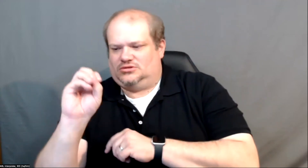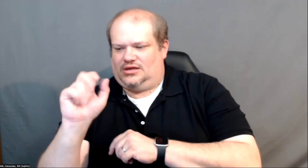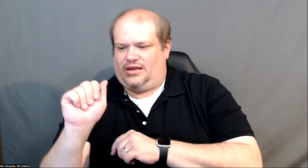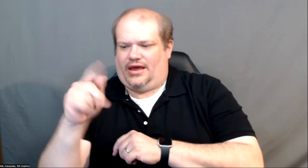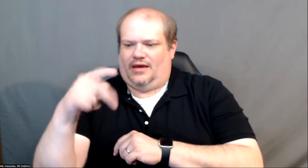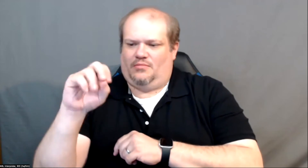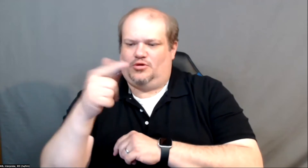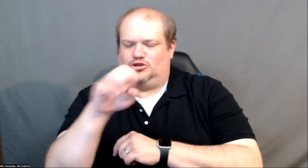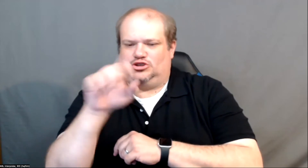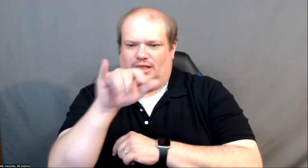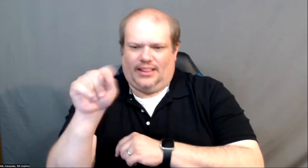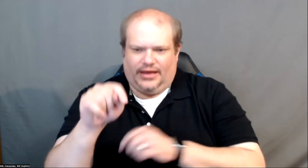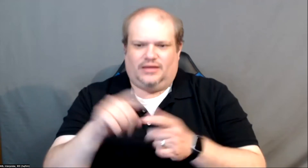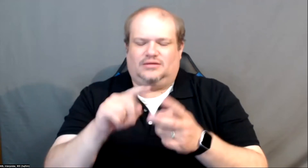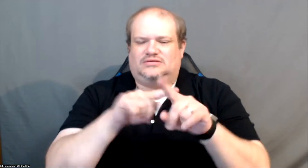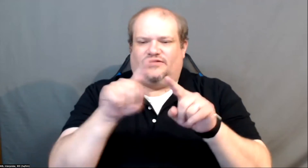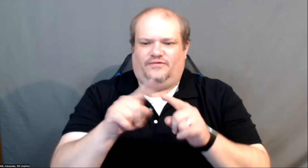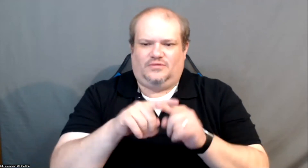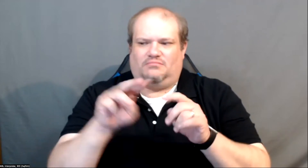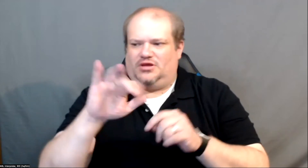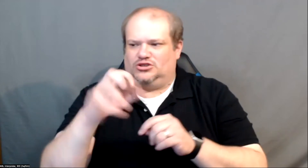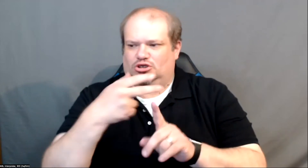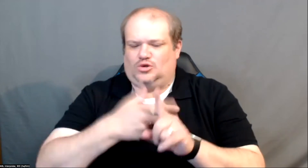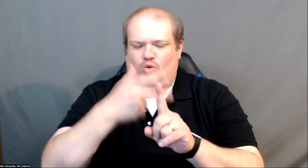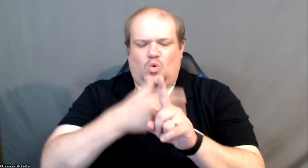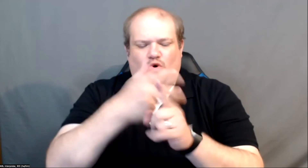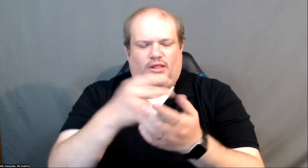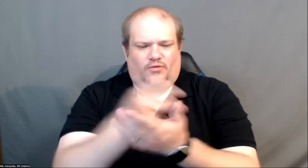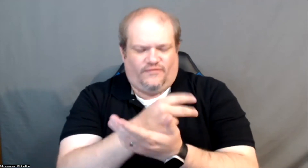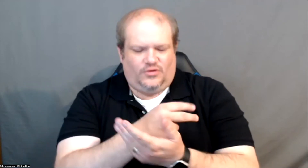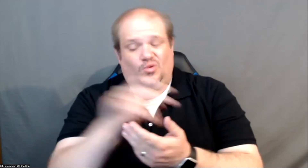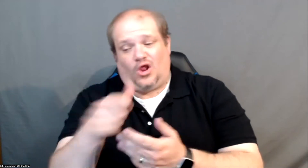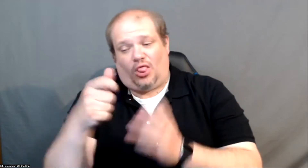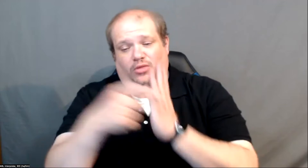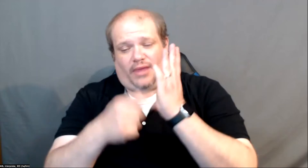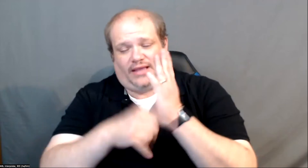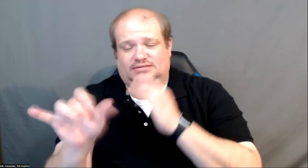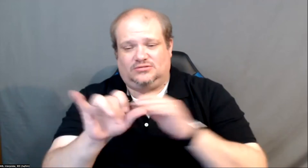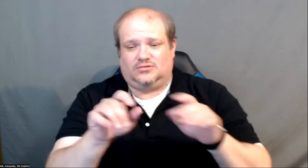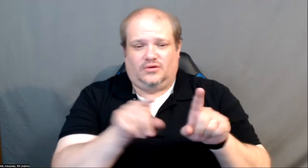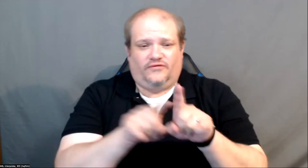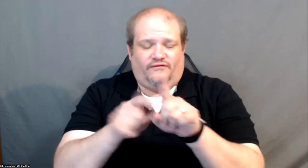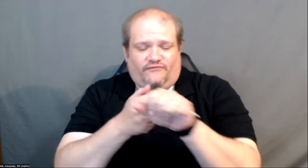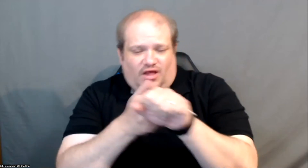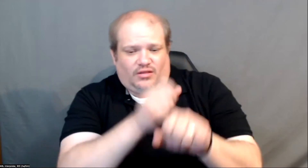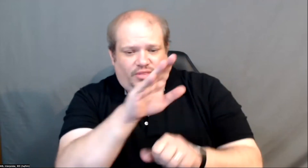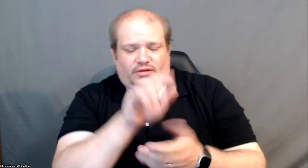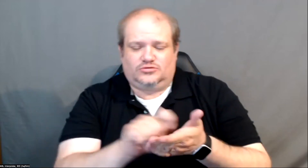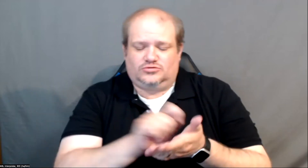The Hennepin Review, and Michigan Quarterly Review among others. Follow their journey online. Their